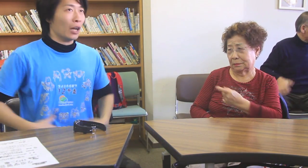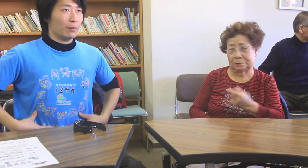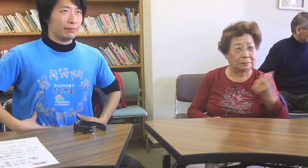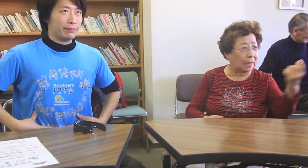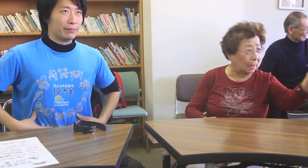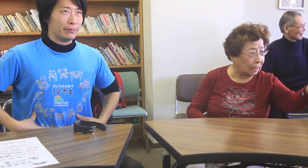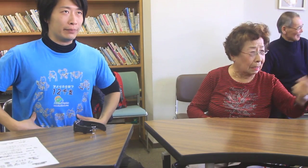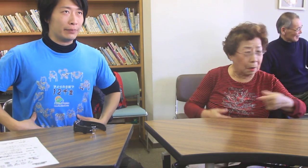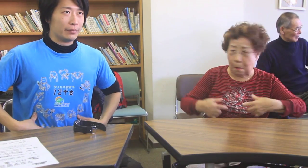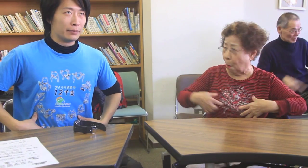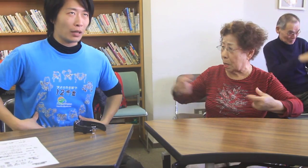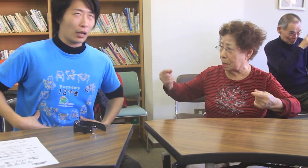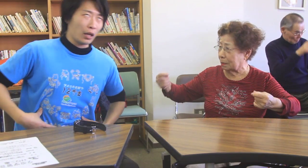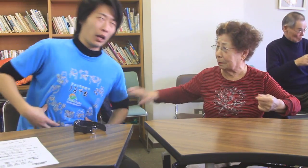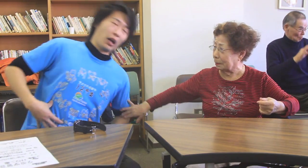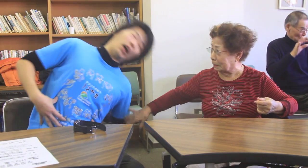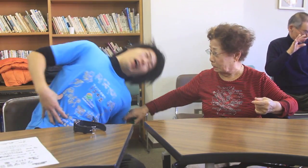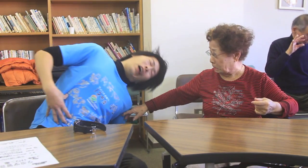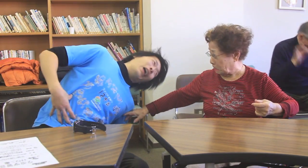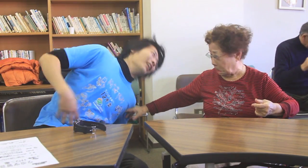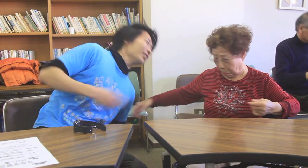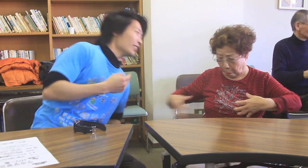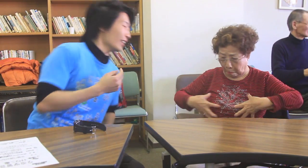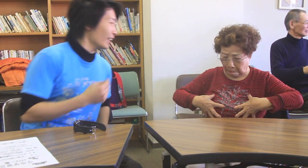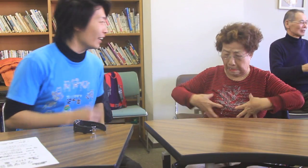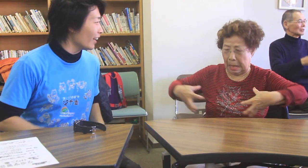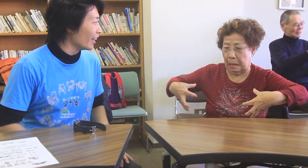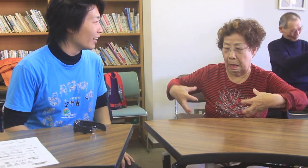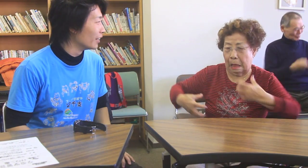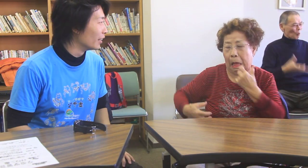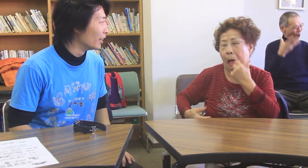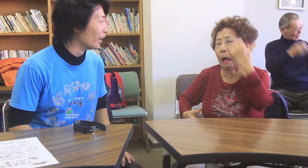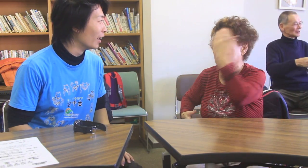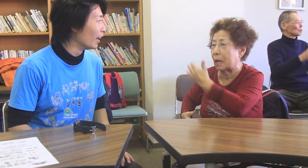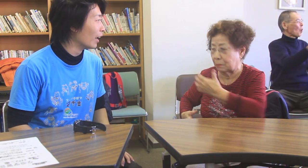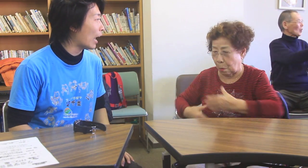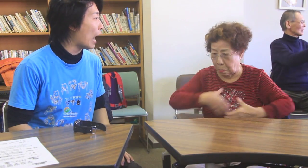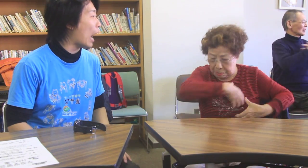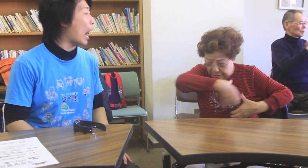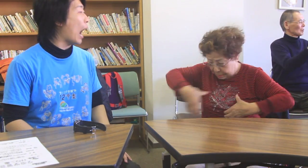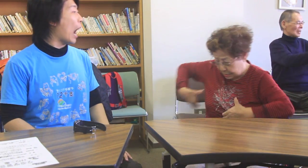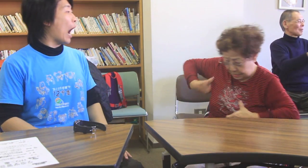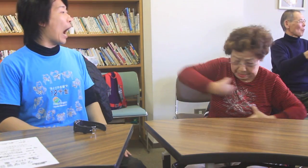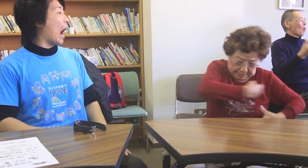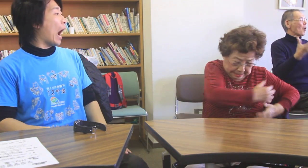That's right, it was so tight and difficult to breath.